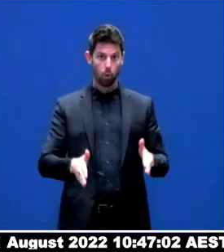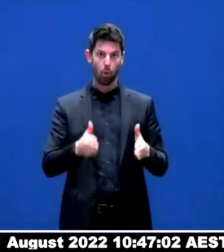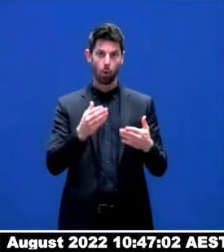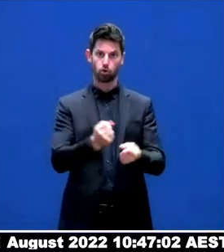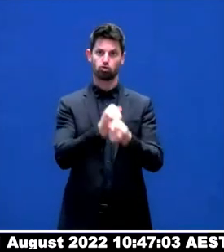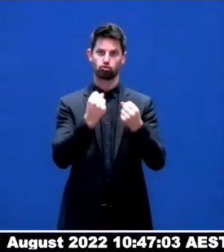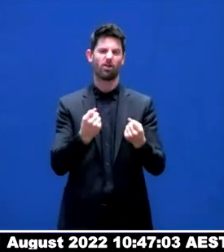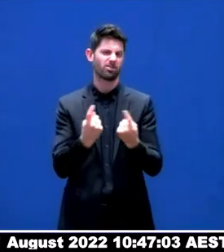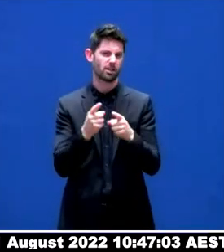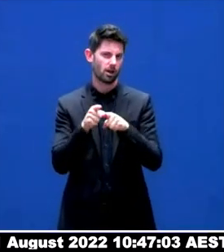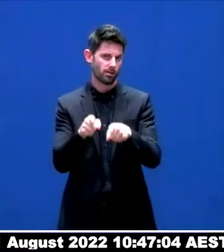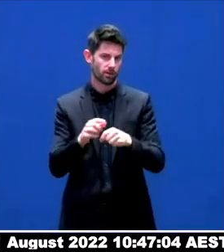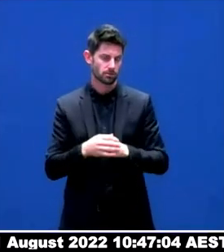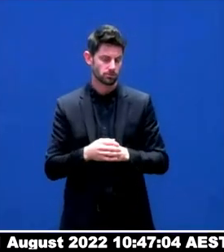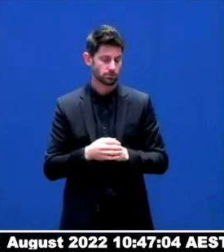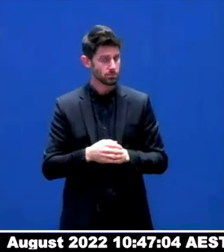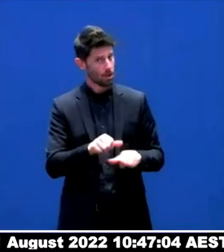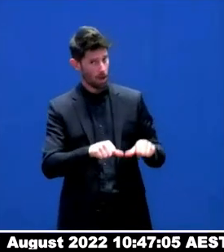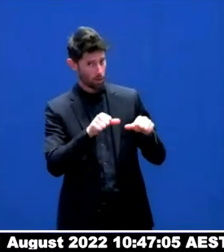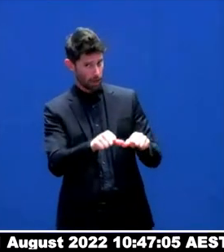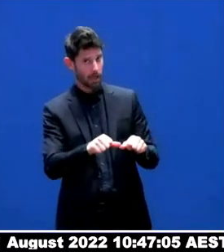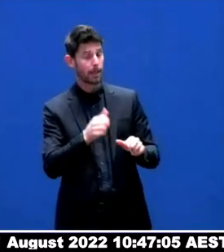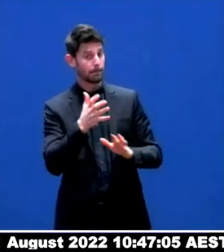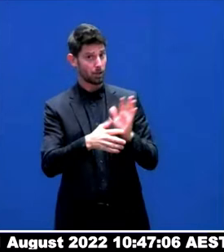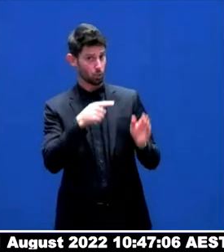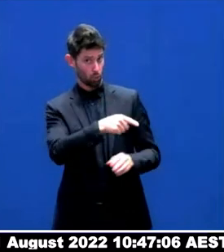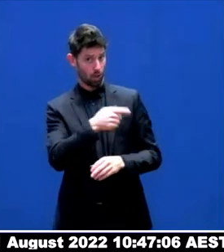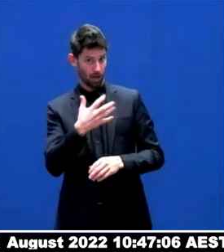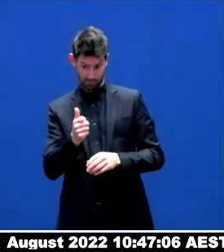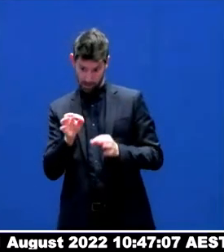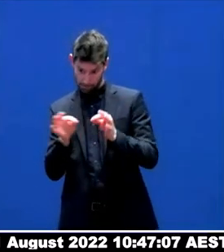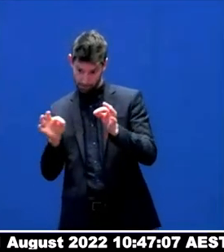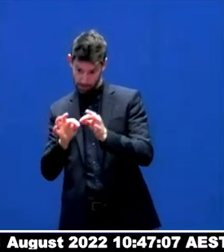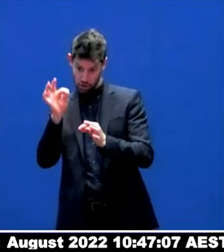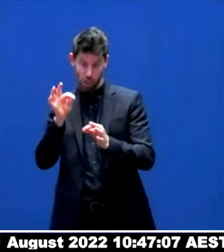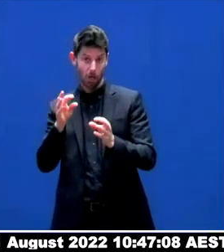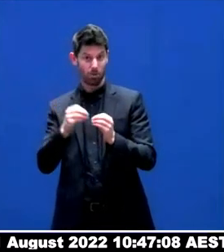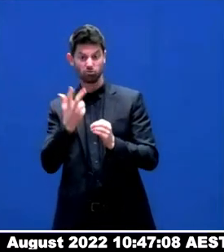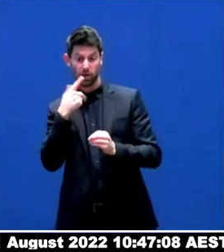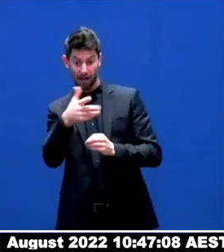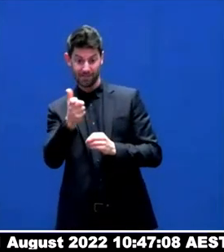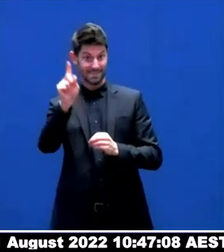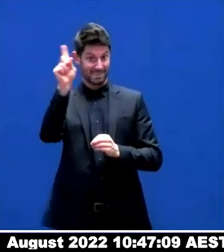These are all measures where there is an existing dwelling and how